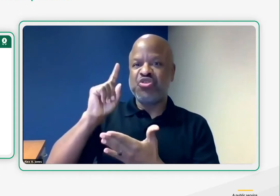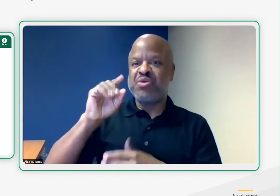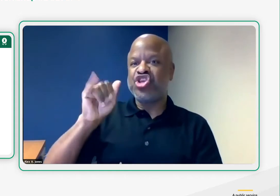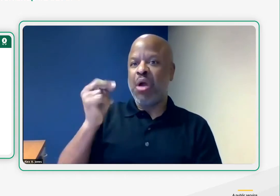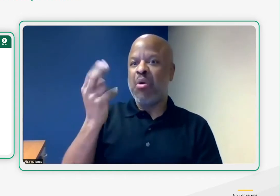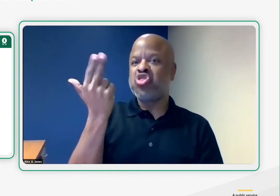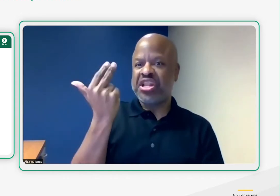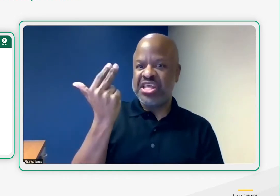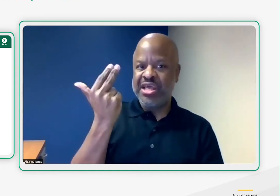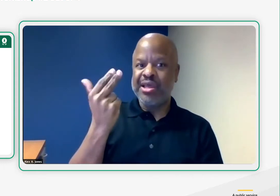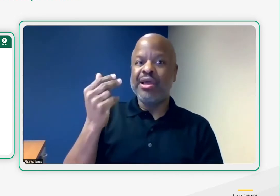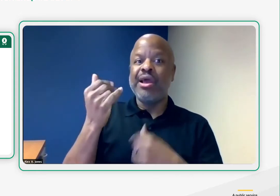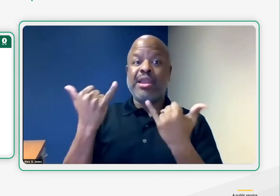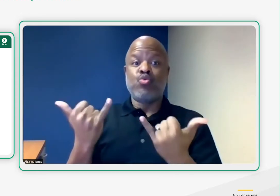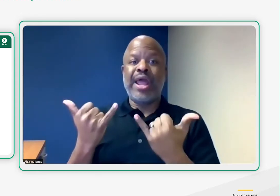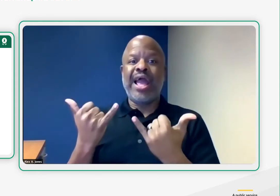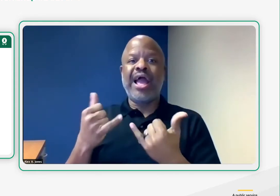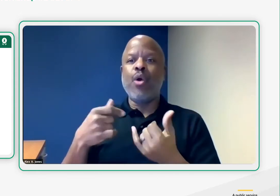This took place on January 13th.